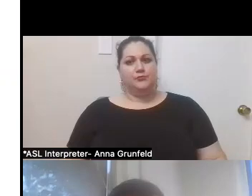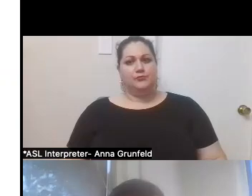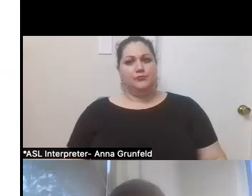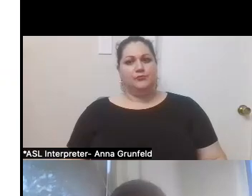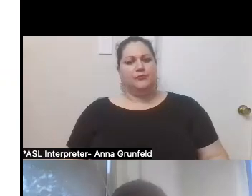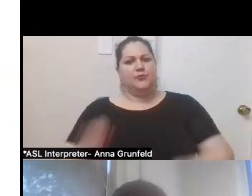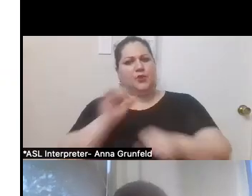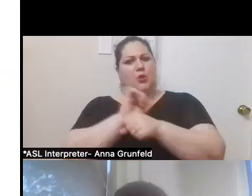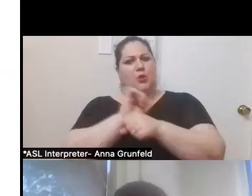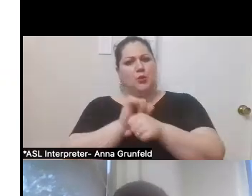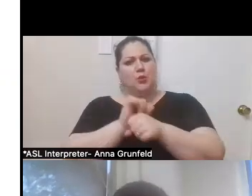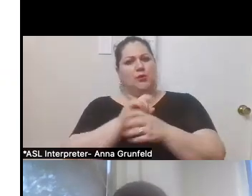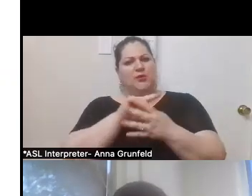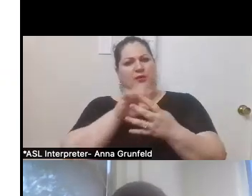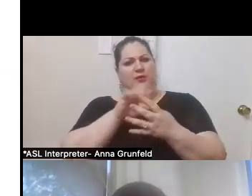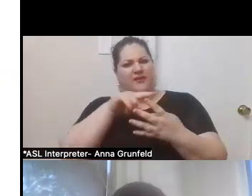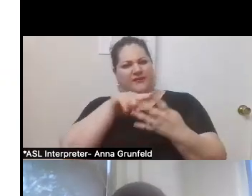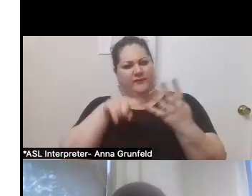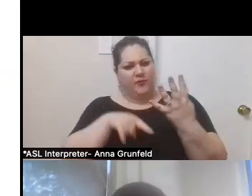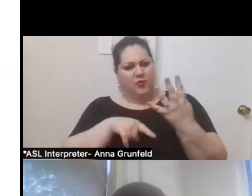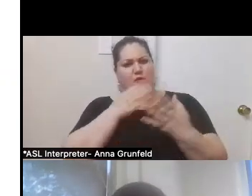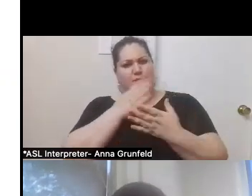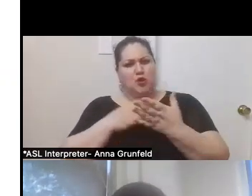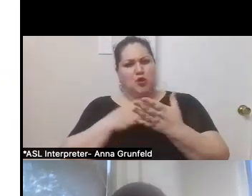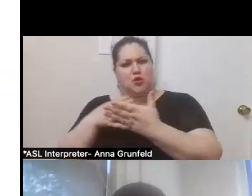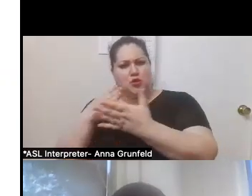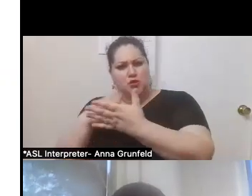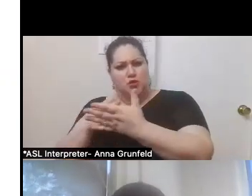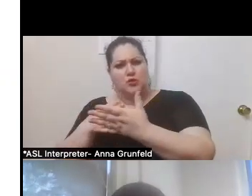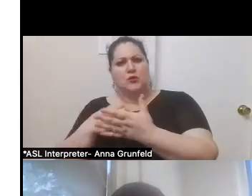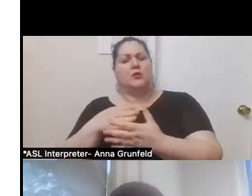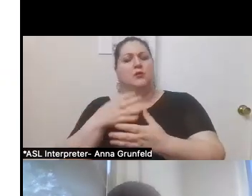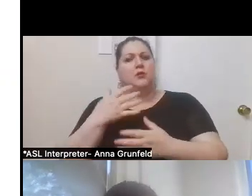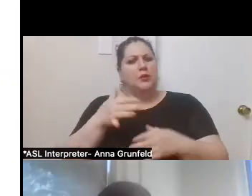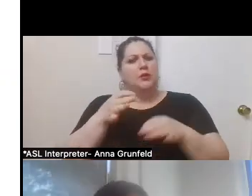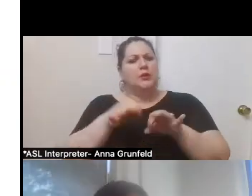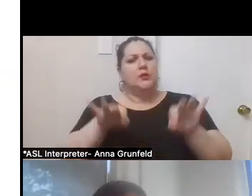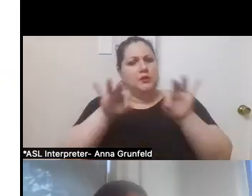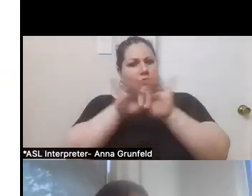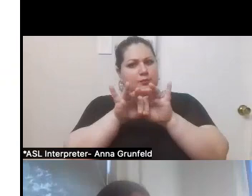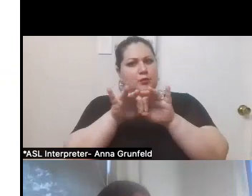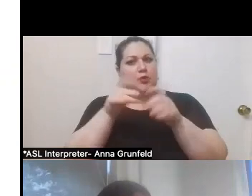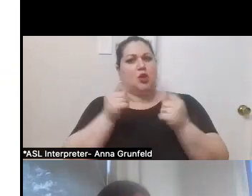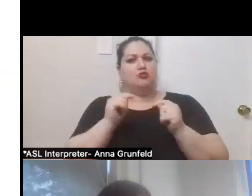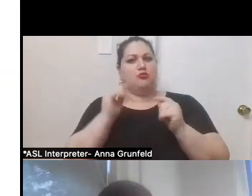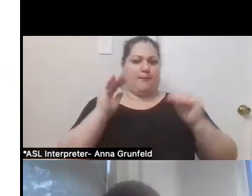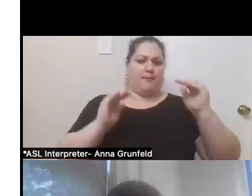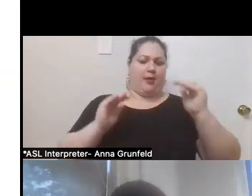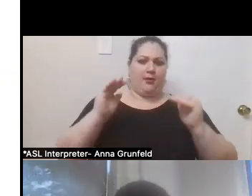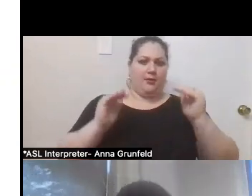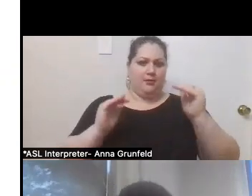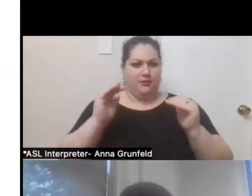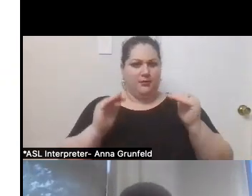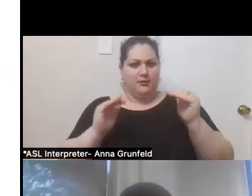It was really important that we, that we, we try to balance those, try to balance those things.